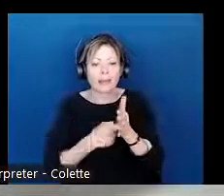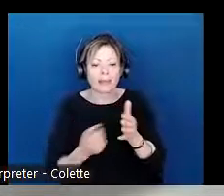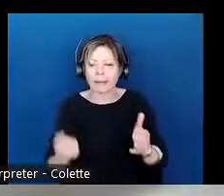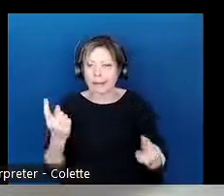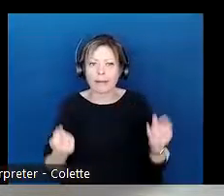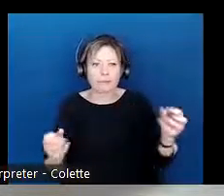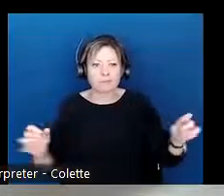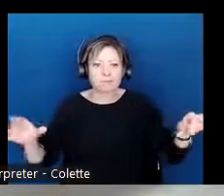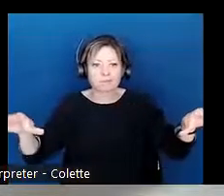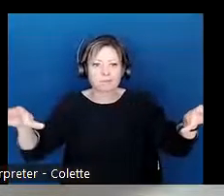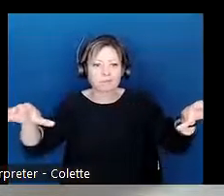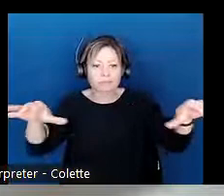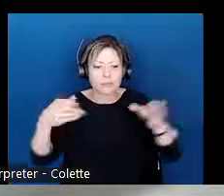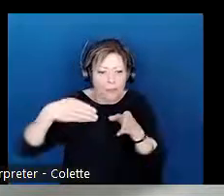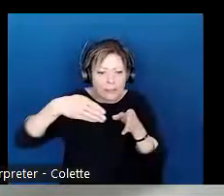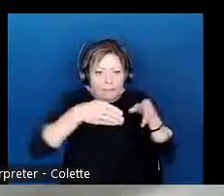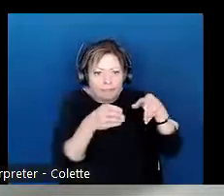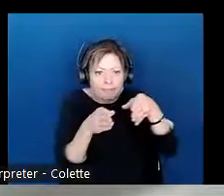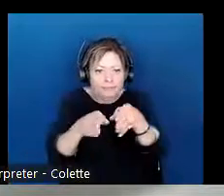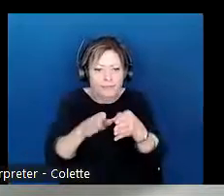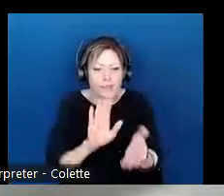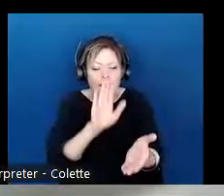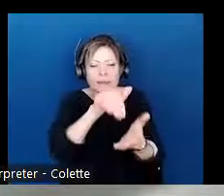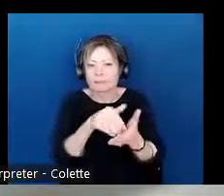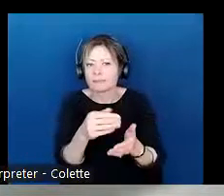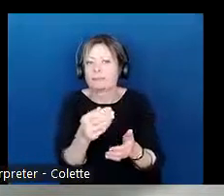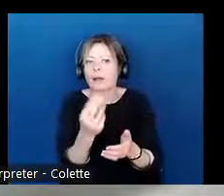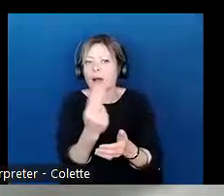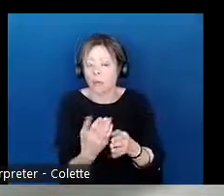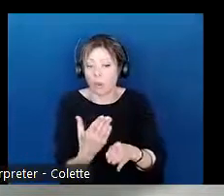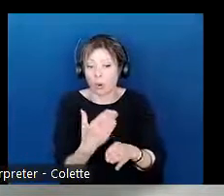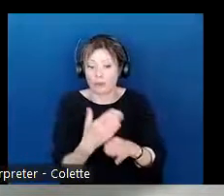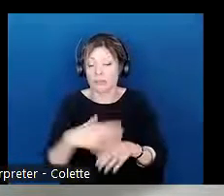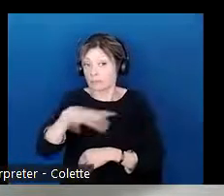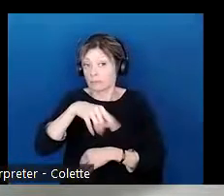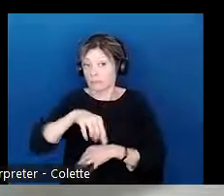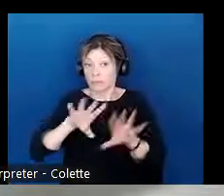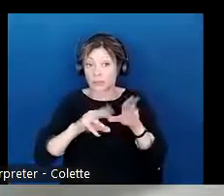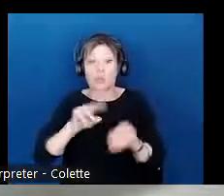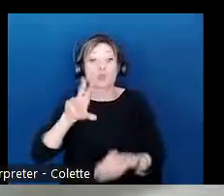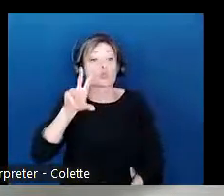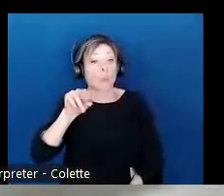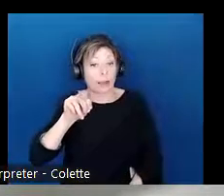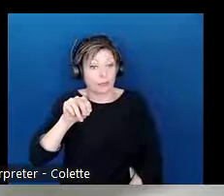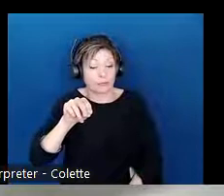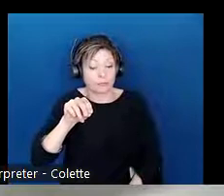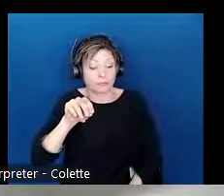To approach our next one like I say there's 12 in all there's slightly varies year to year